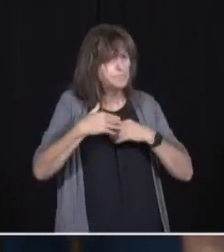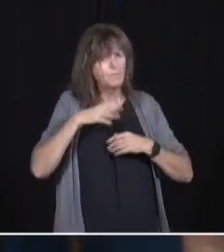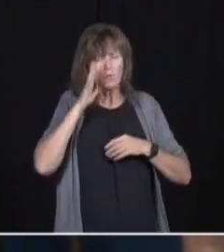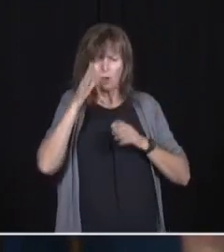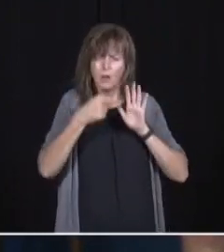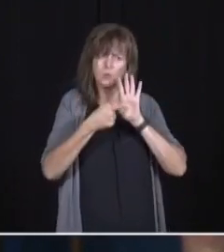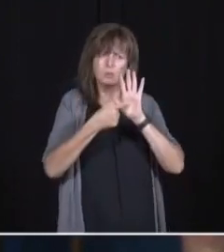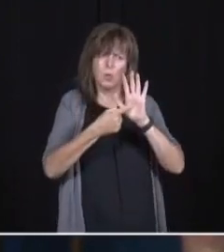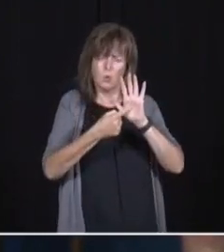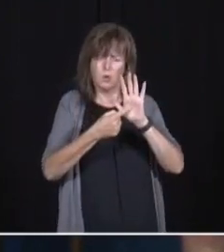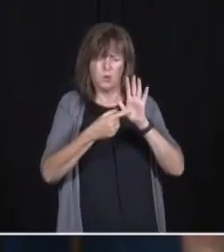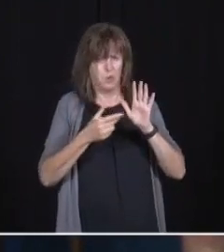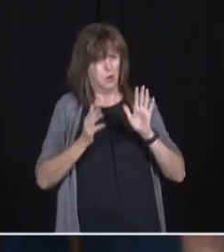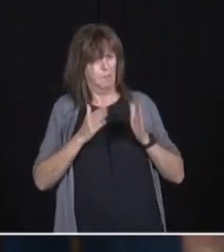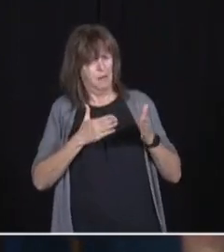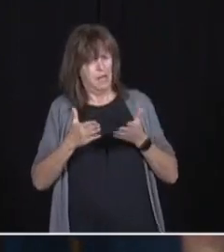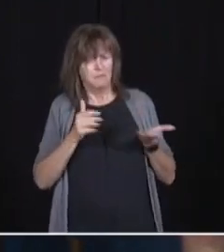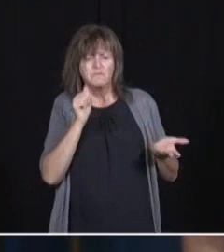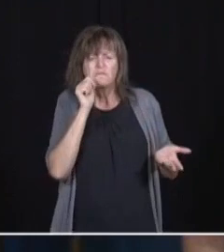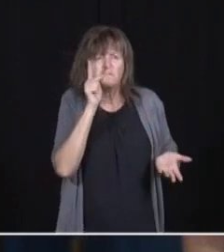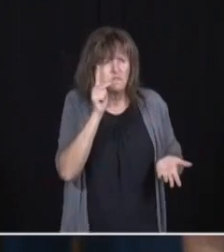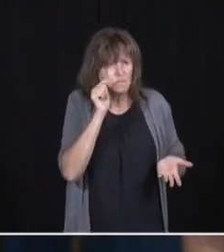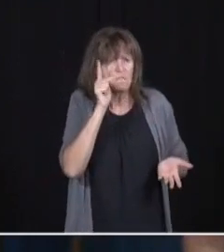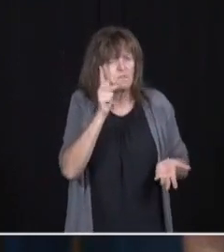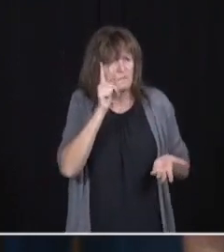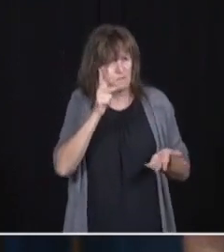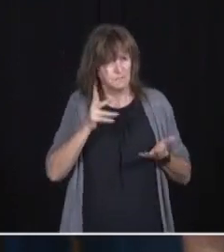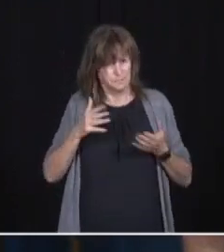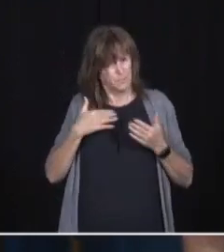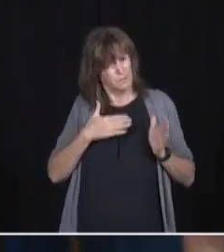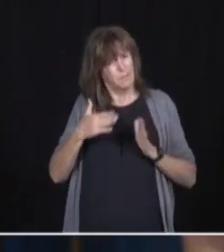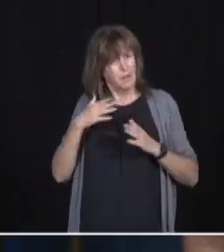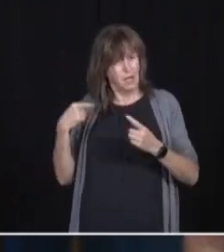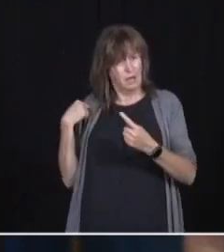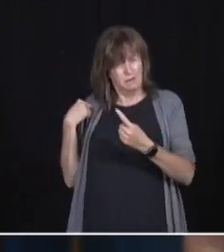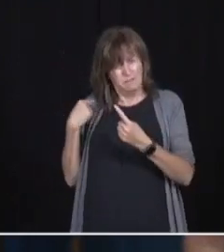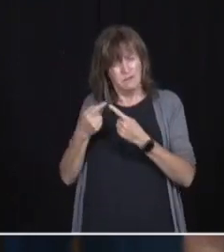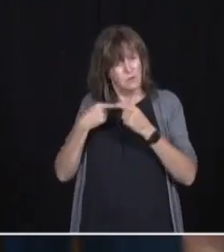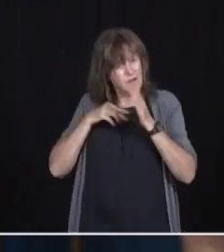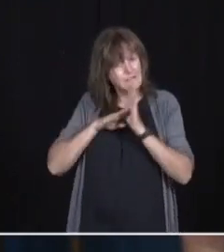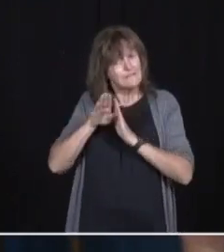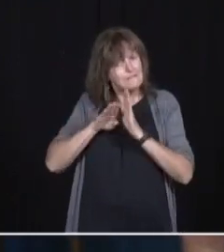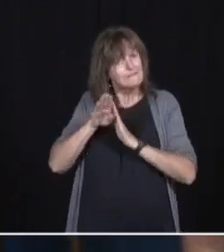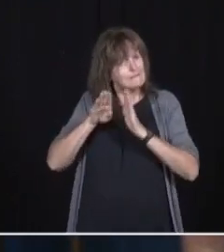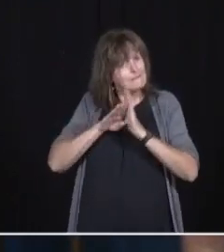Other health experts. And we are going to be rolling out our plan in the next few days.